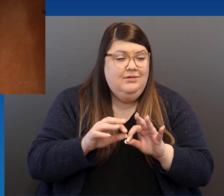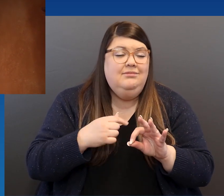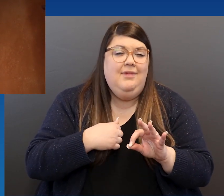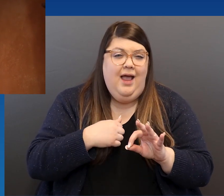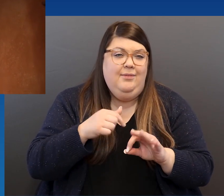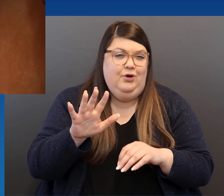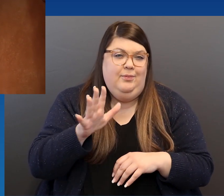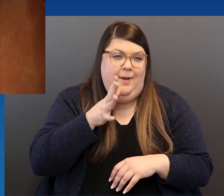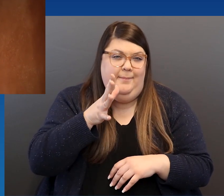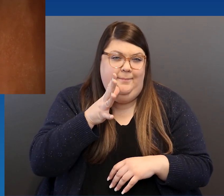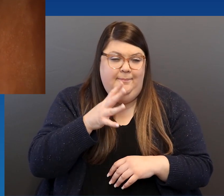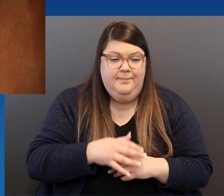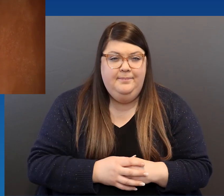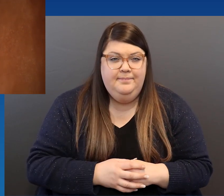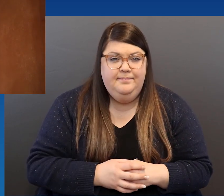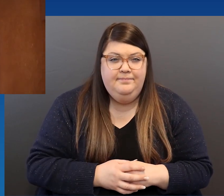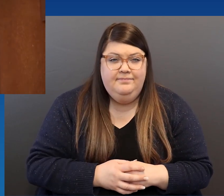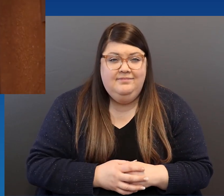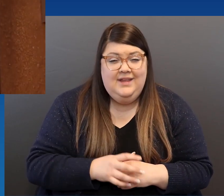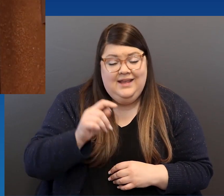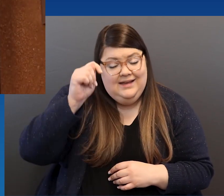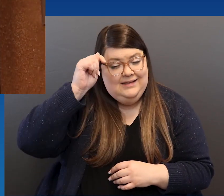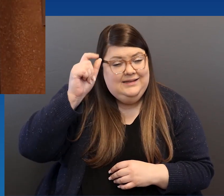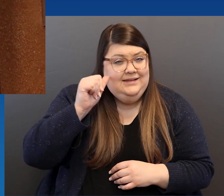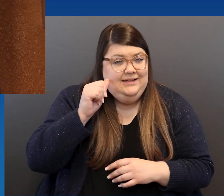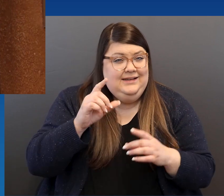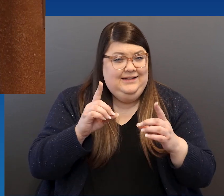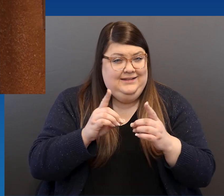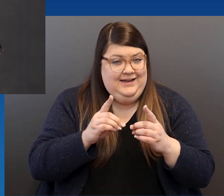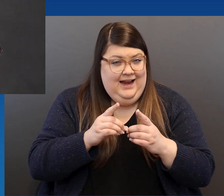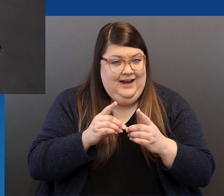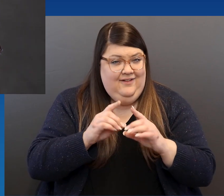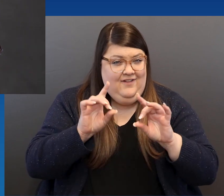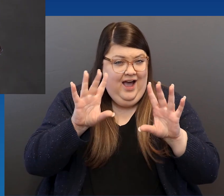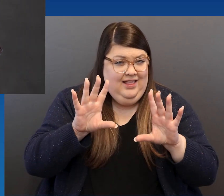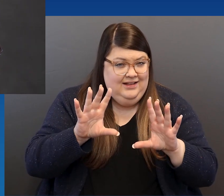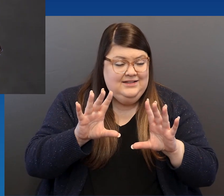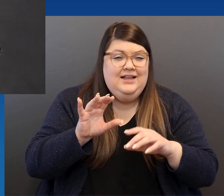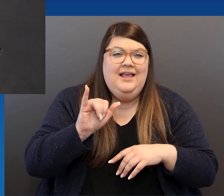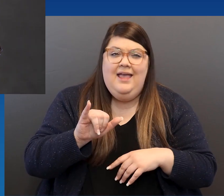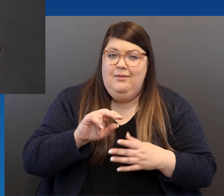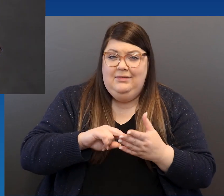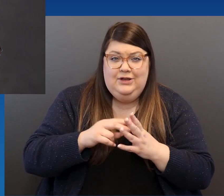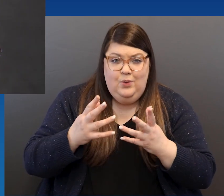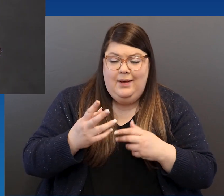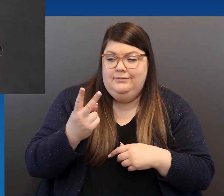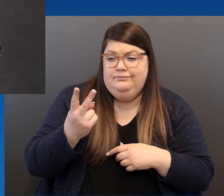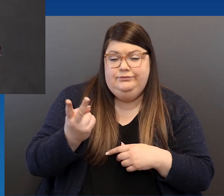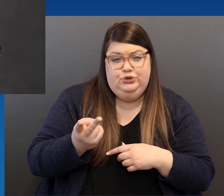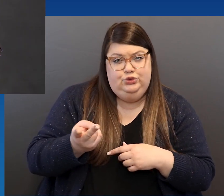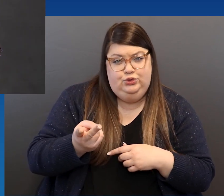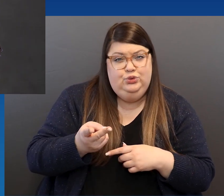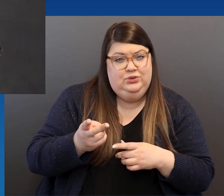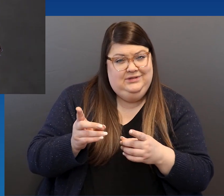Teen dating violence is basically two kids dating that the relationship is abusive.